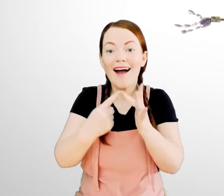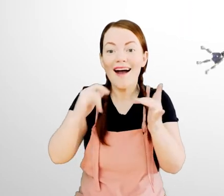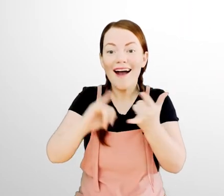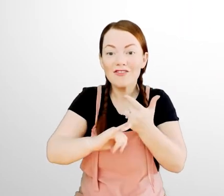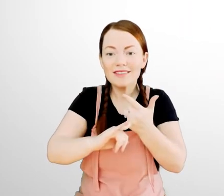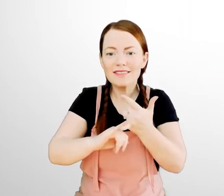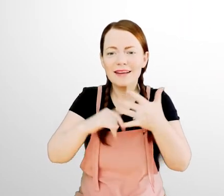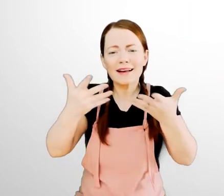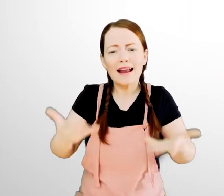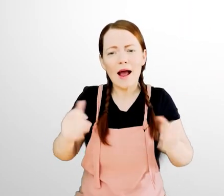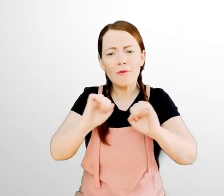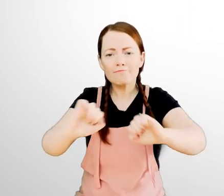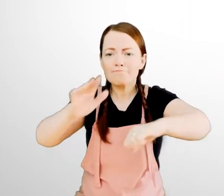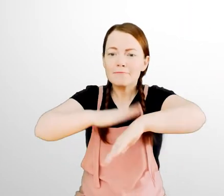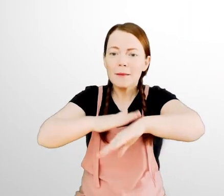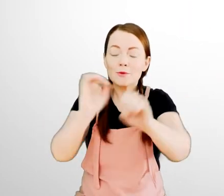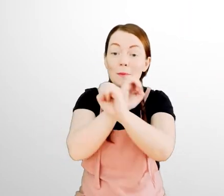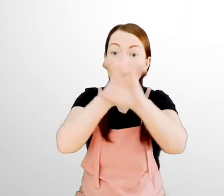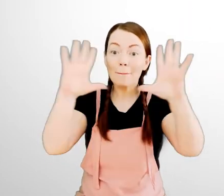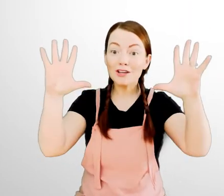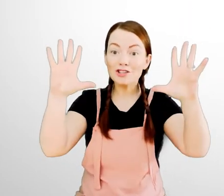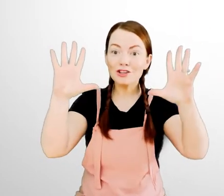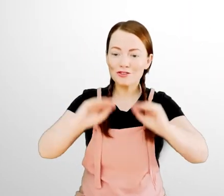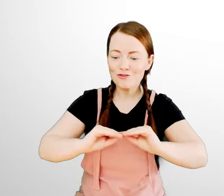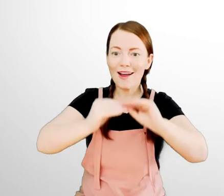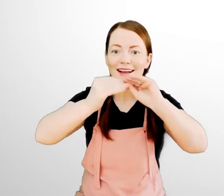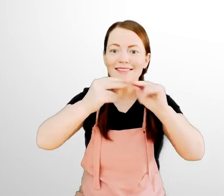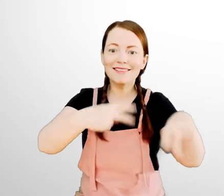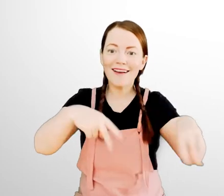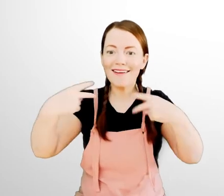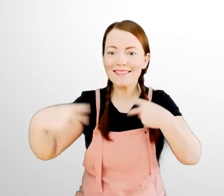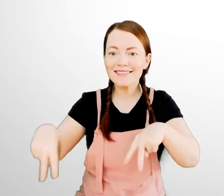This is your time to imagine, create and dance.